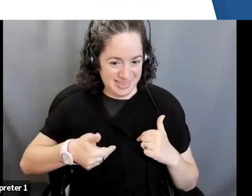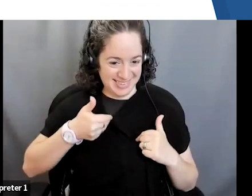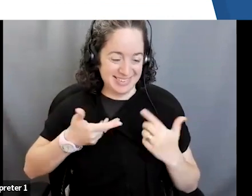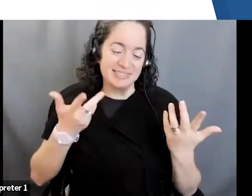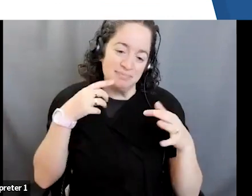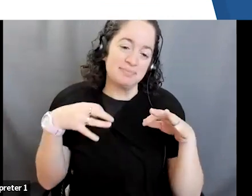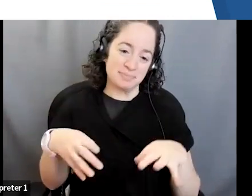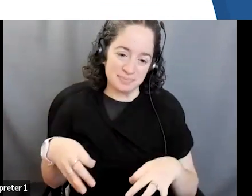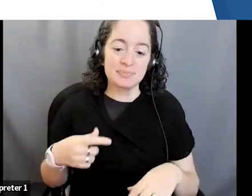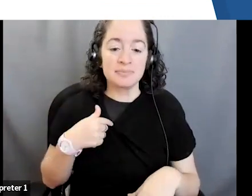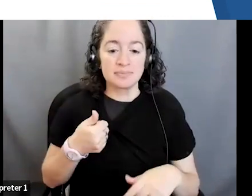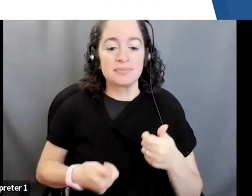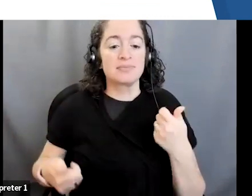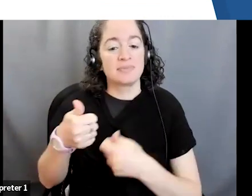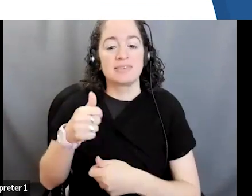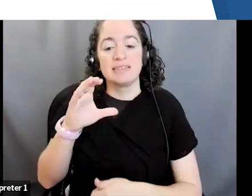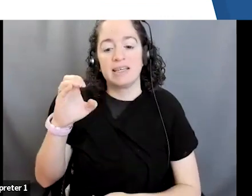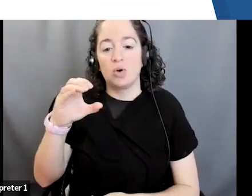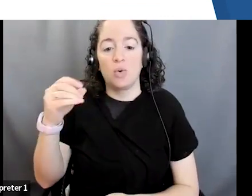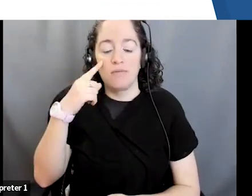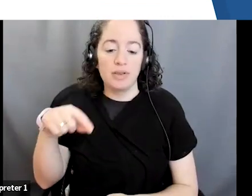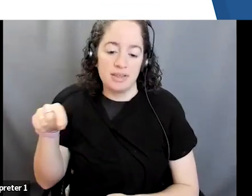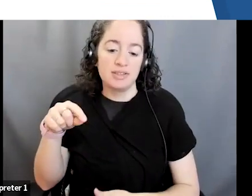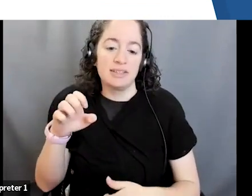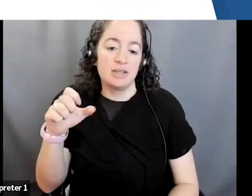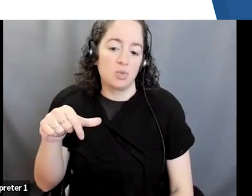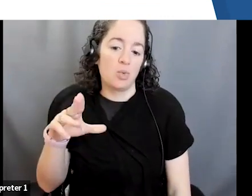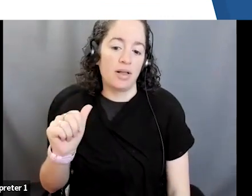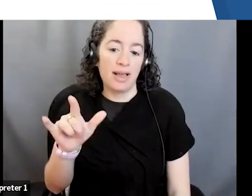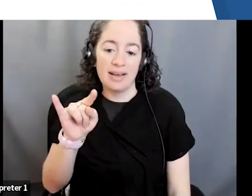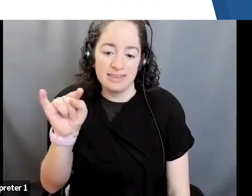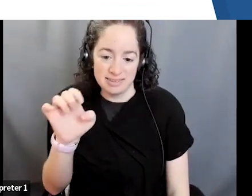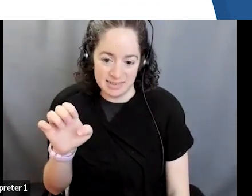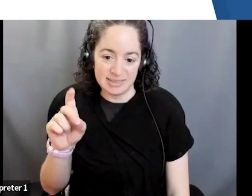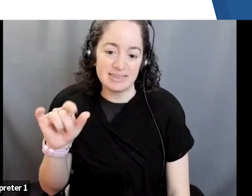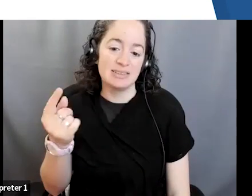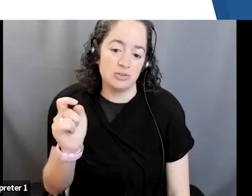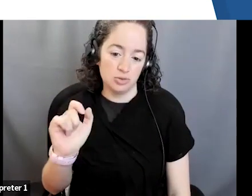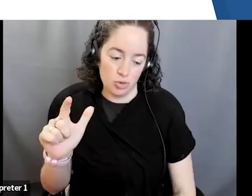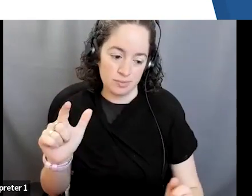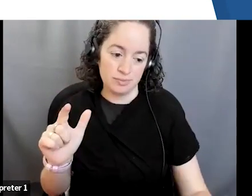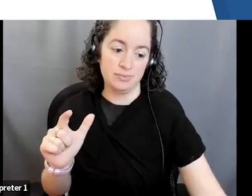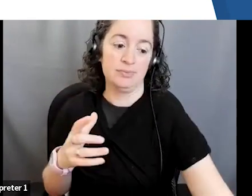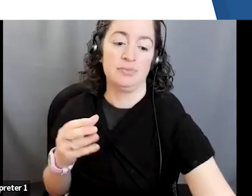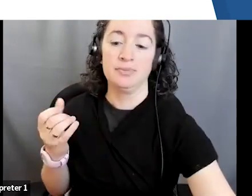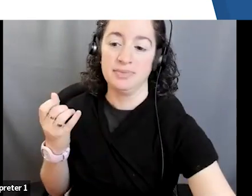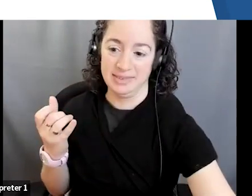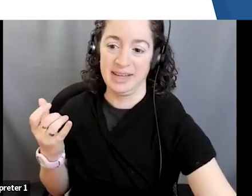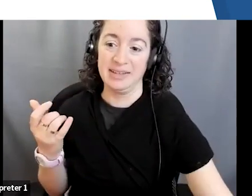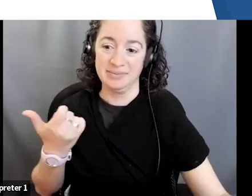We are the organizers of the WordPress accessibility meetup. Today we are also the caption sponsor because we did not have a separate caption sponsor,